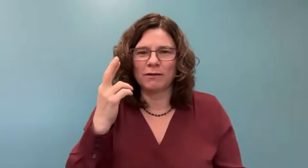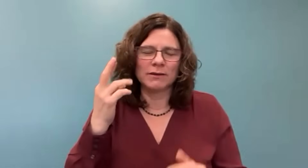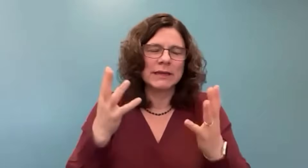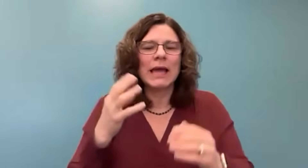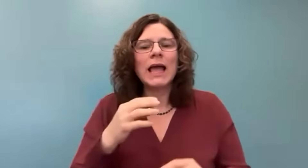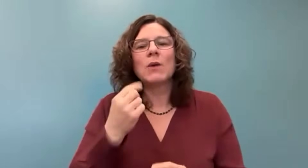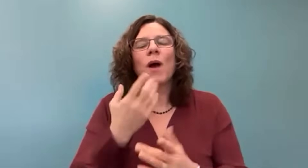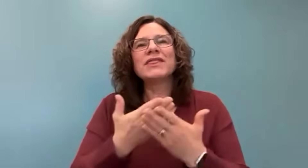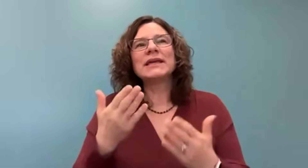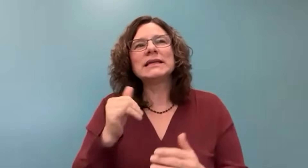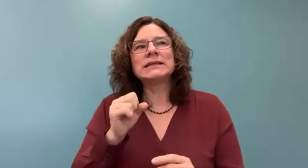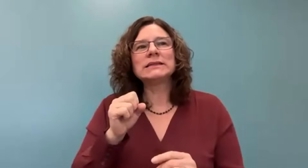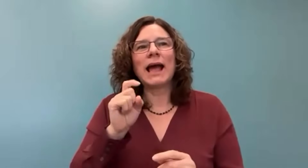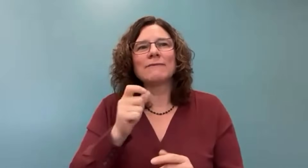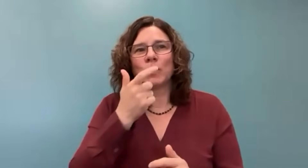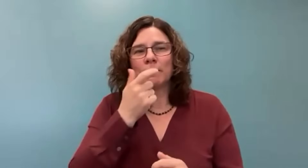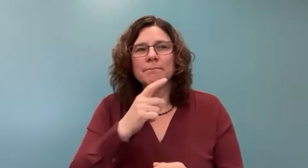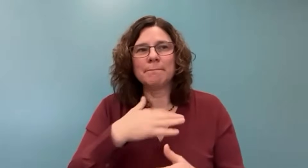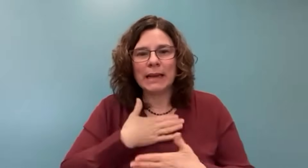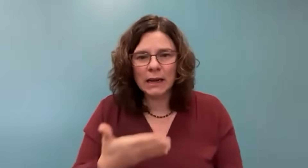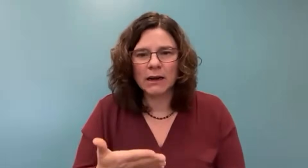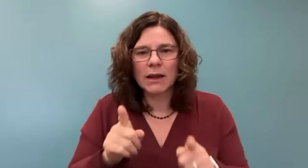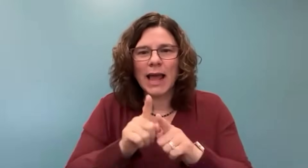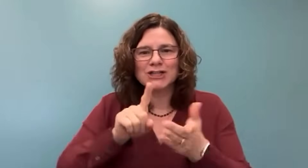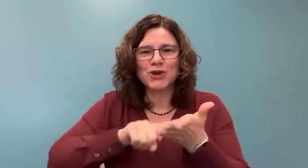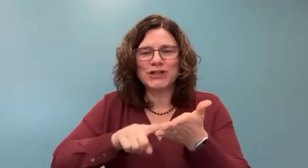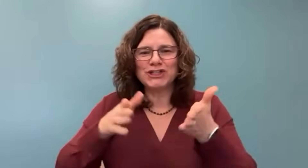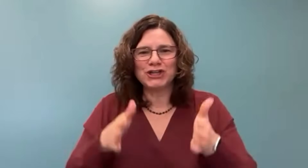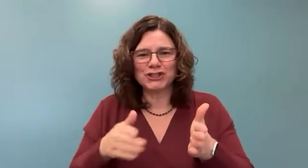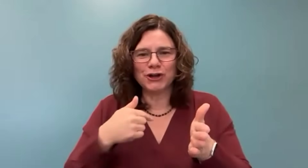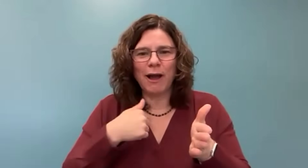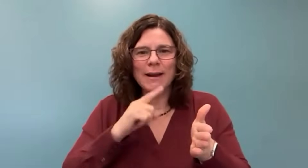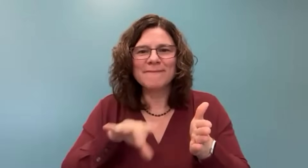or realize. One thing that I have to admit, as a researcher,